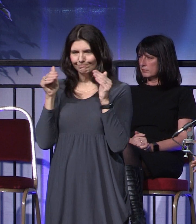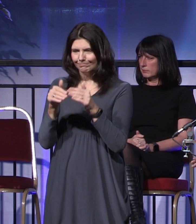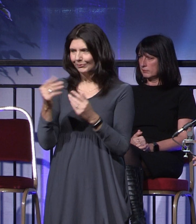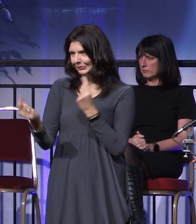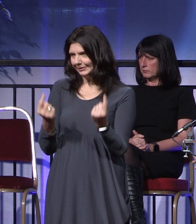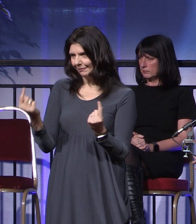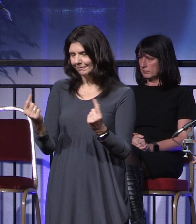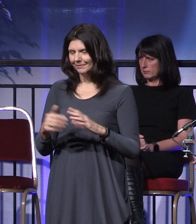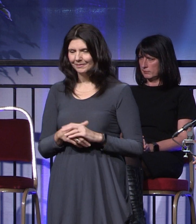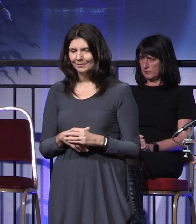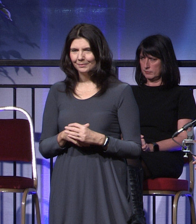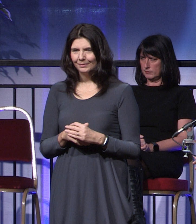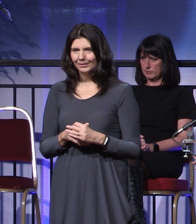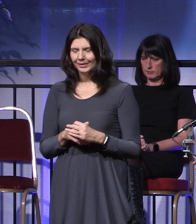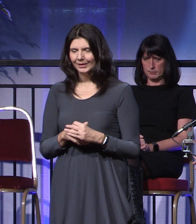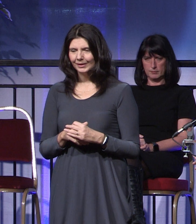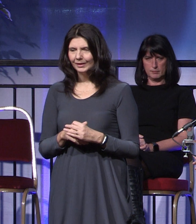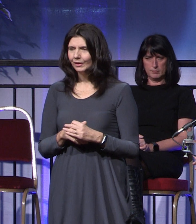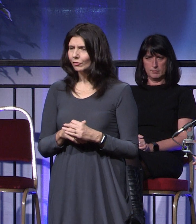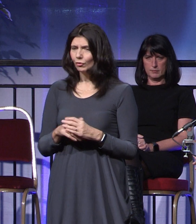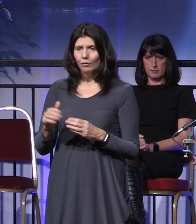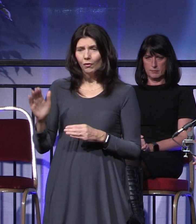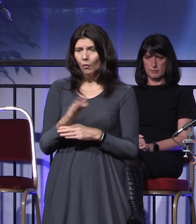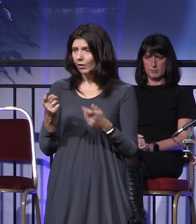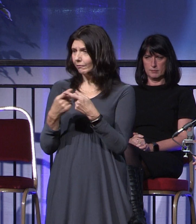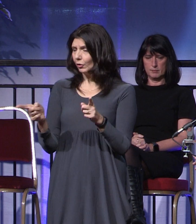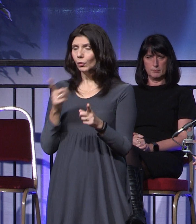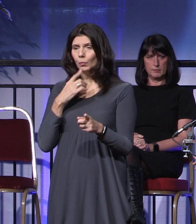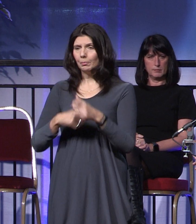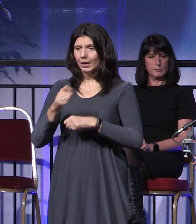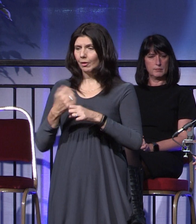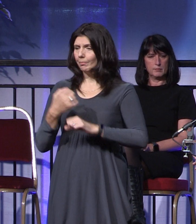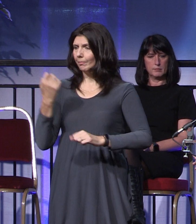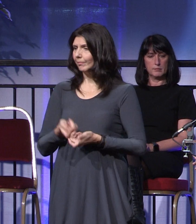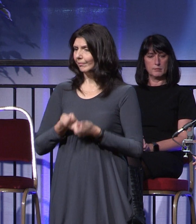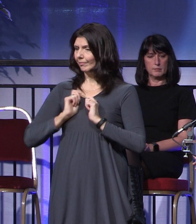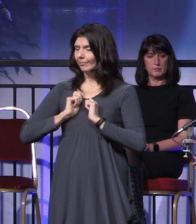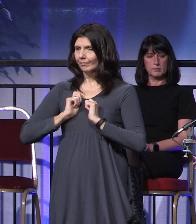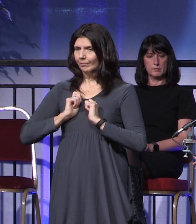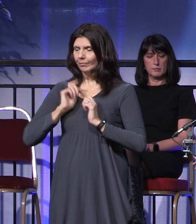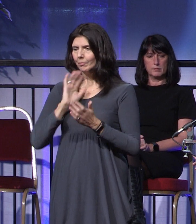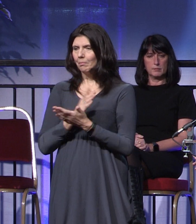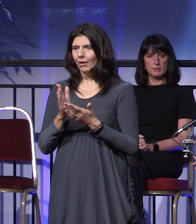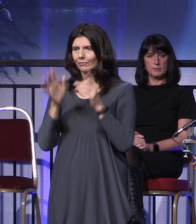you so for all of you who today become graduates of the University I extend my